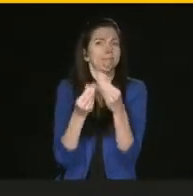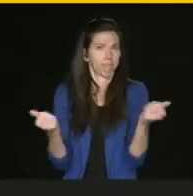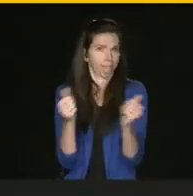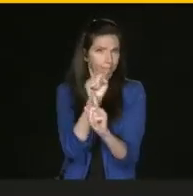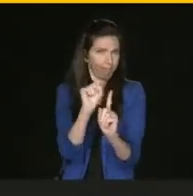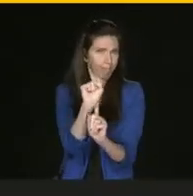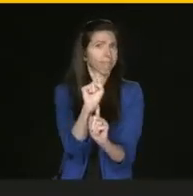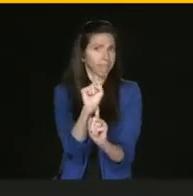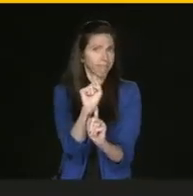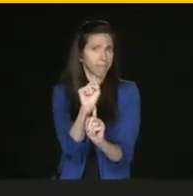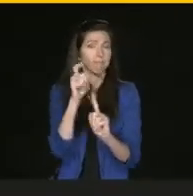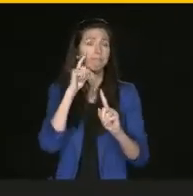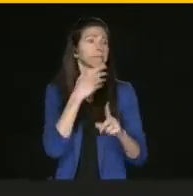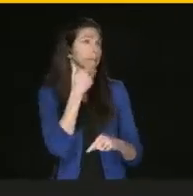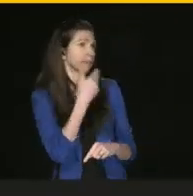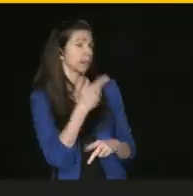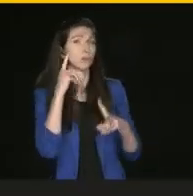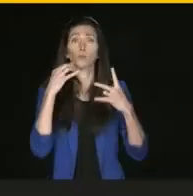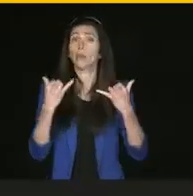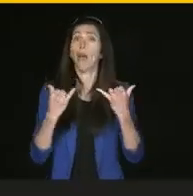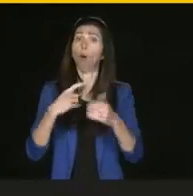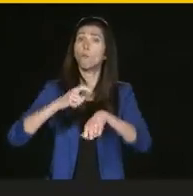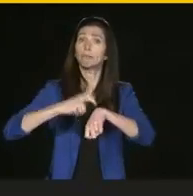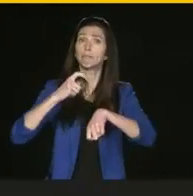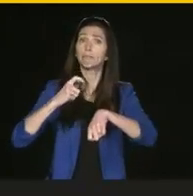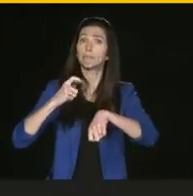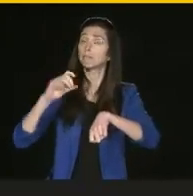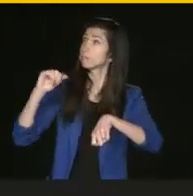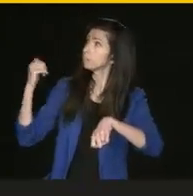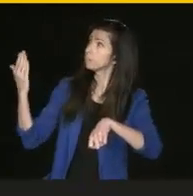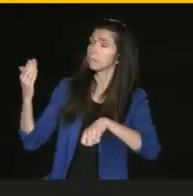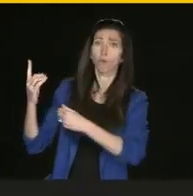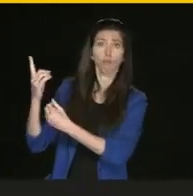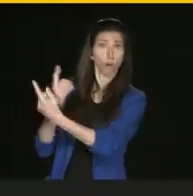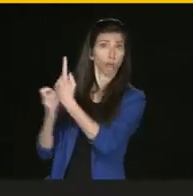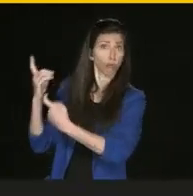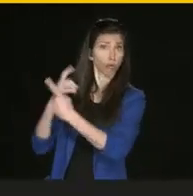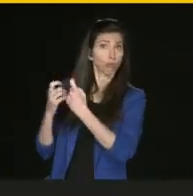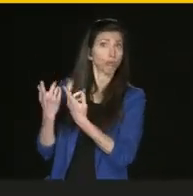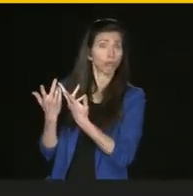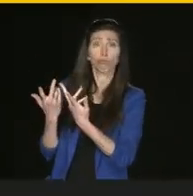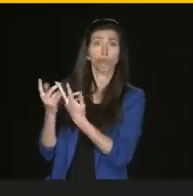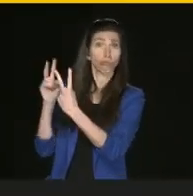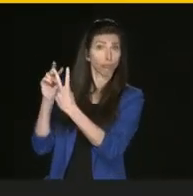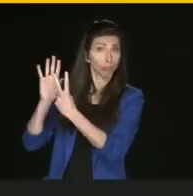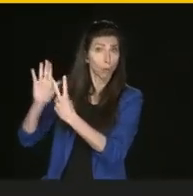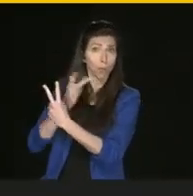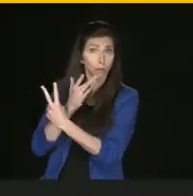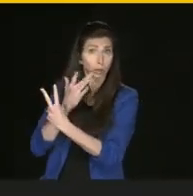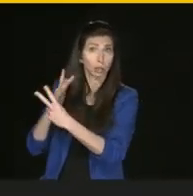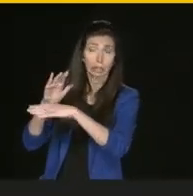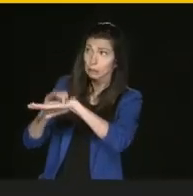WE WILL NOW OPEN THAT TELEPHONE